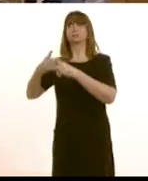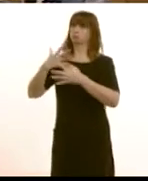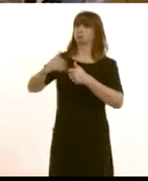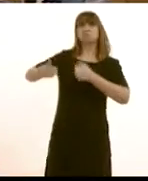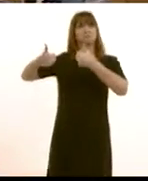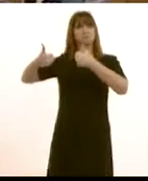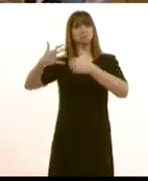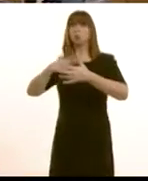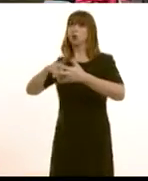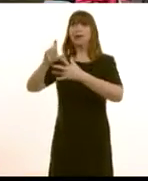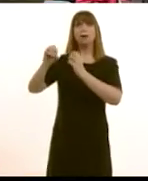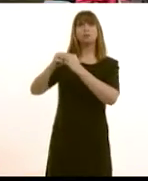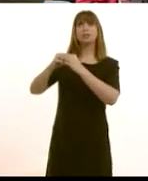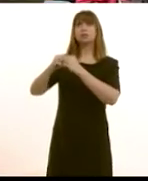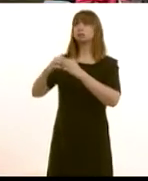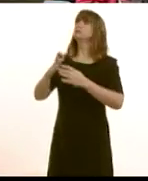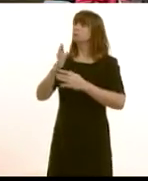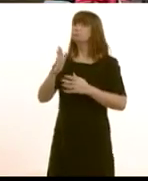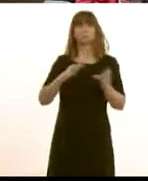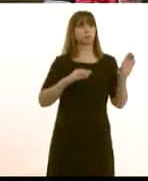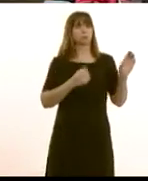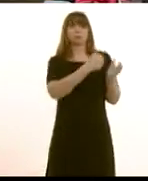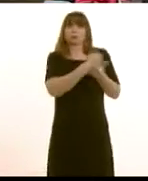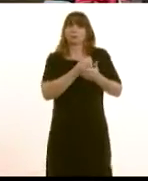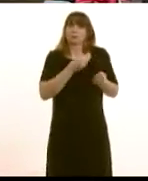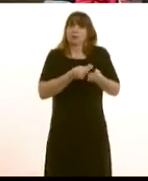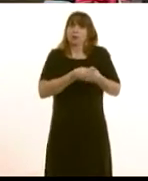to have that opportunity. If they want to study courses that arenít available in Wales,